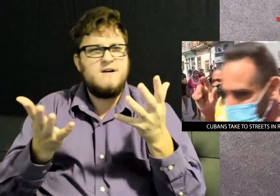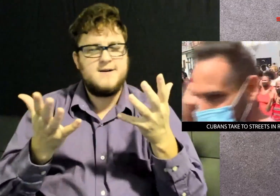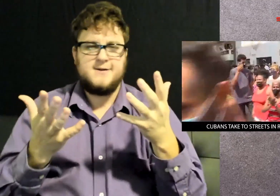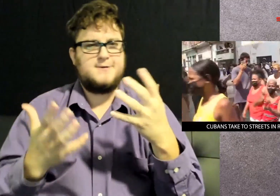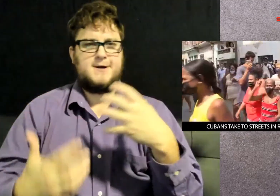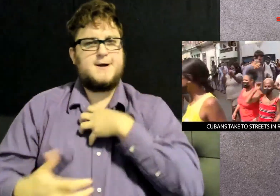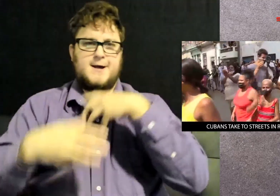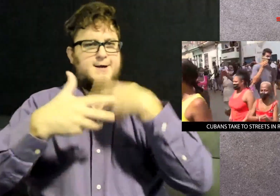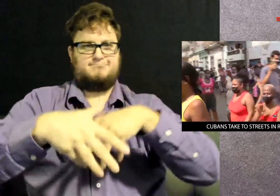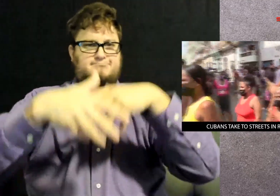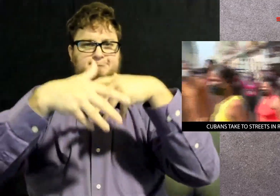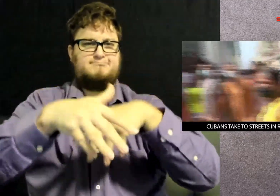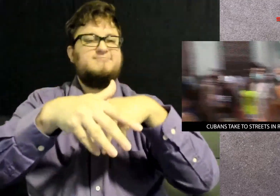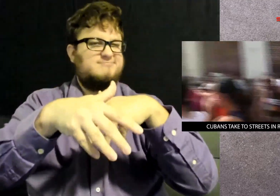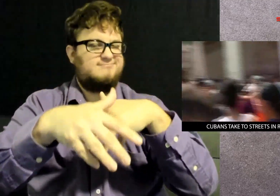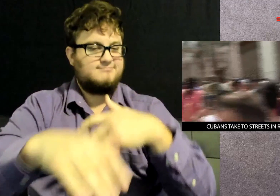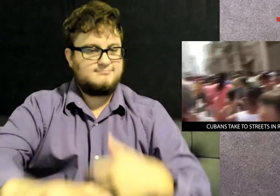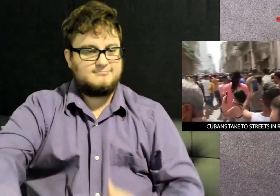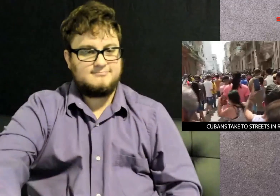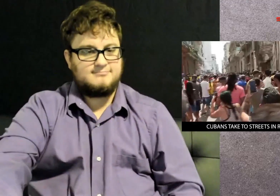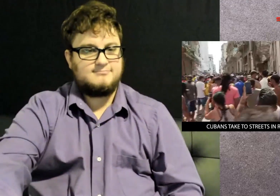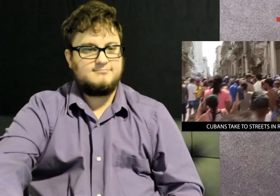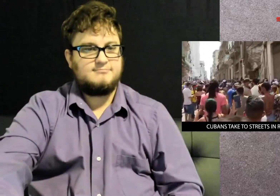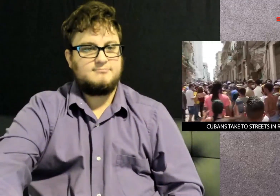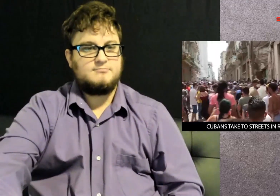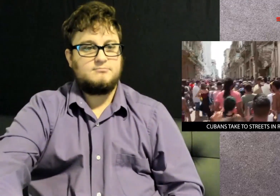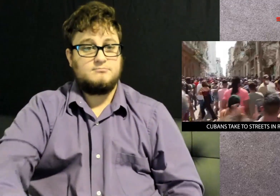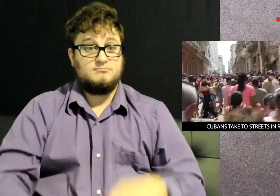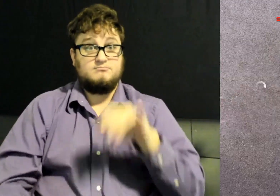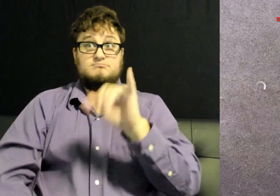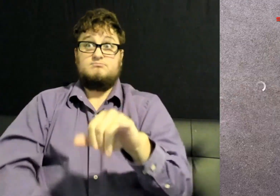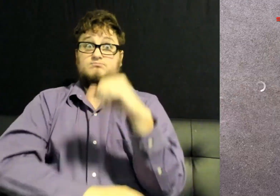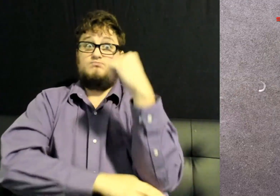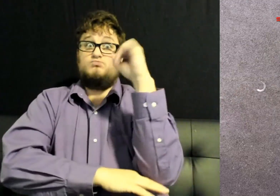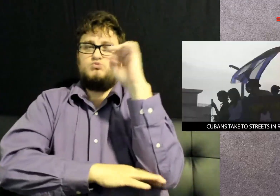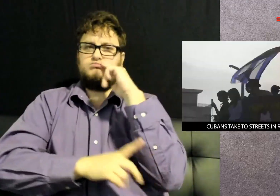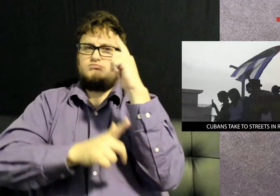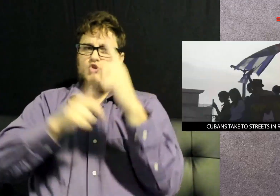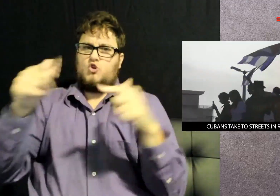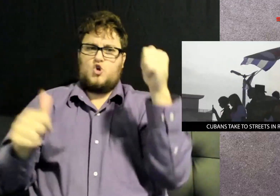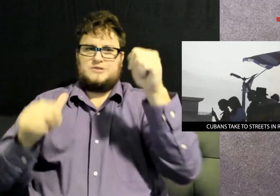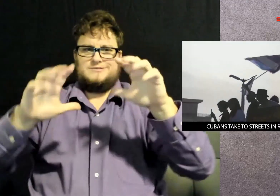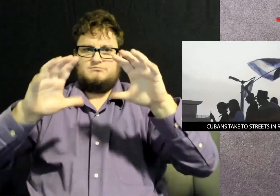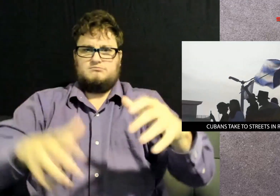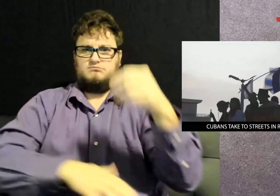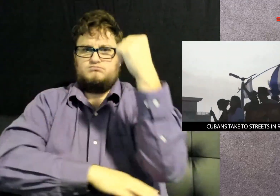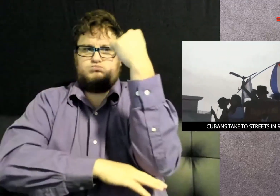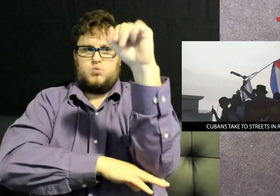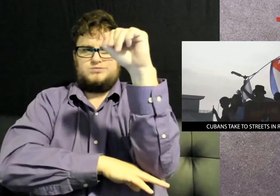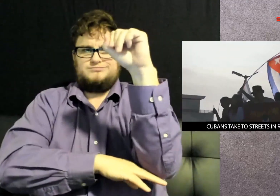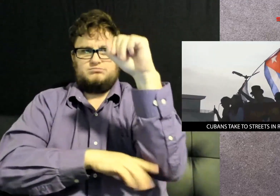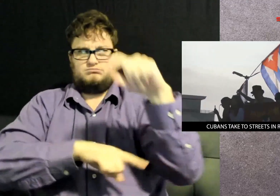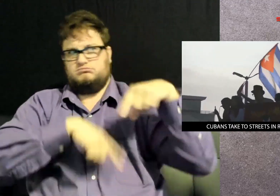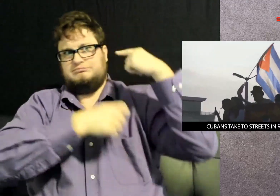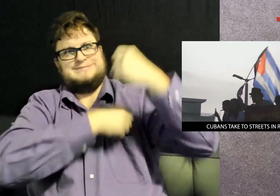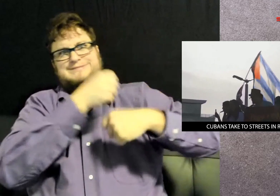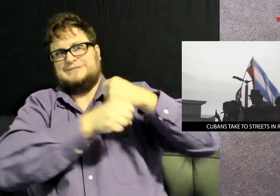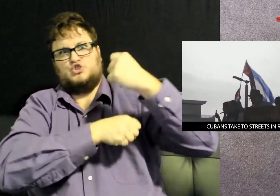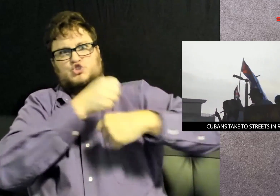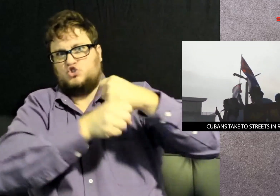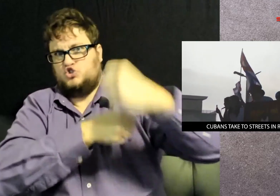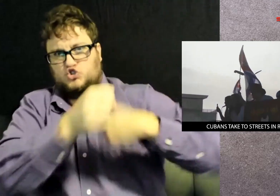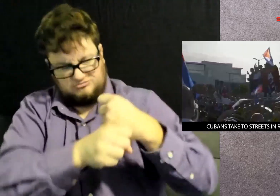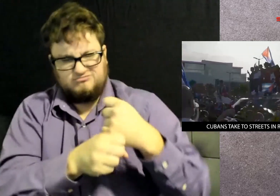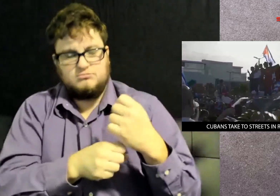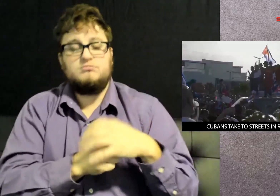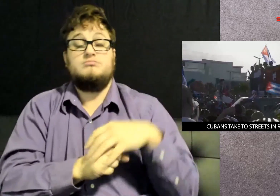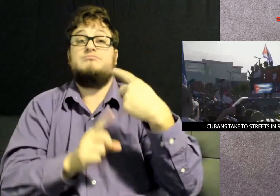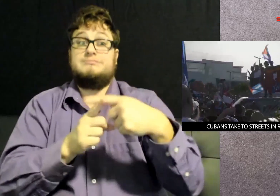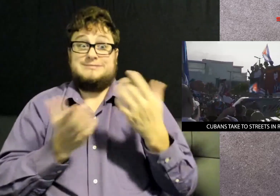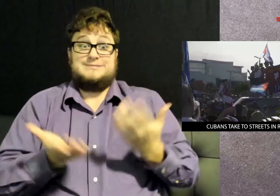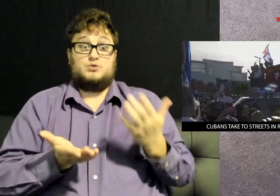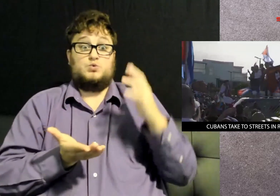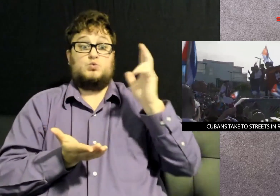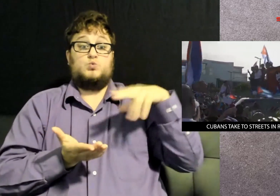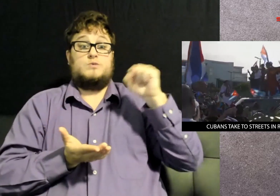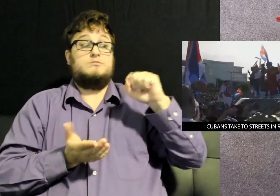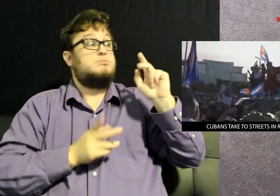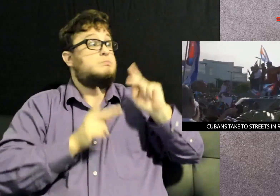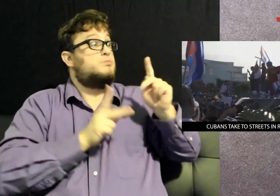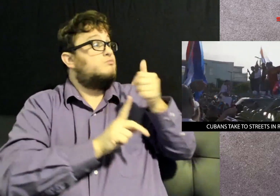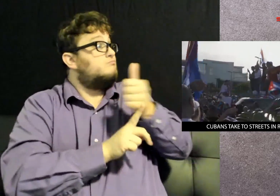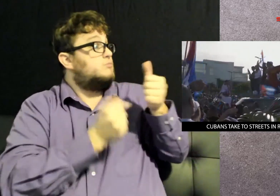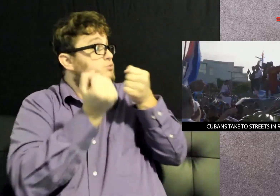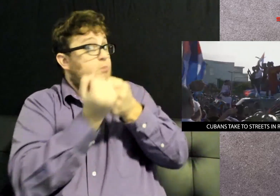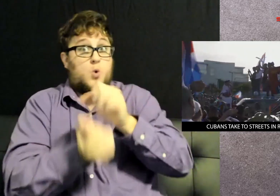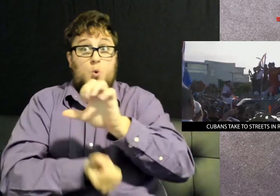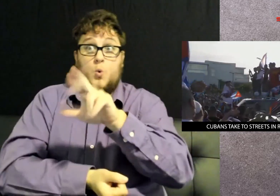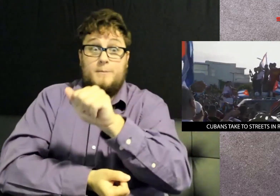high prices amid the coronavirus pandemic these are the latest mass protests in decades